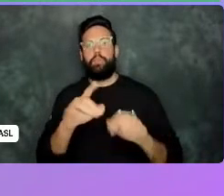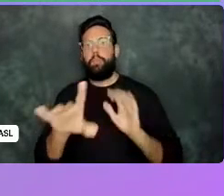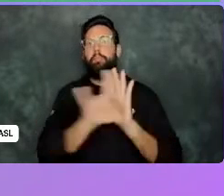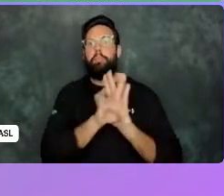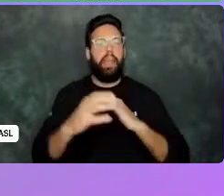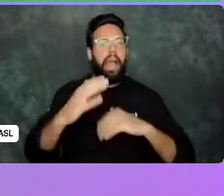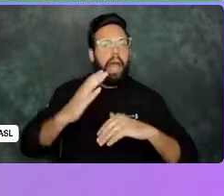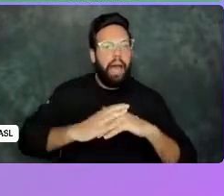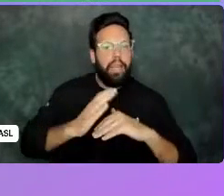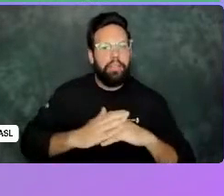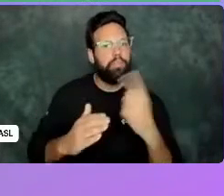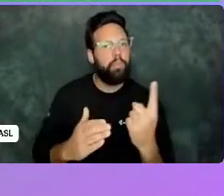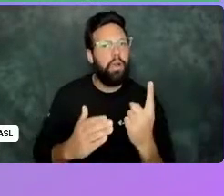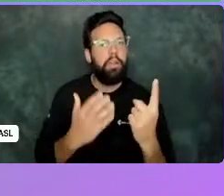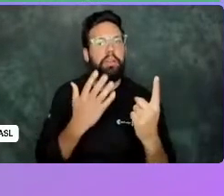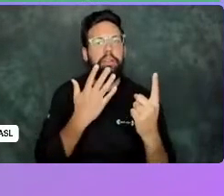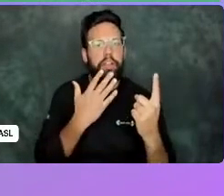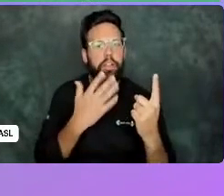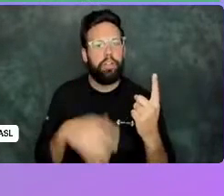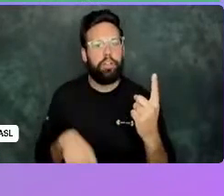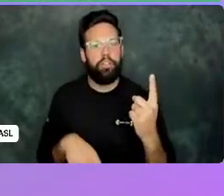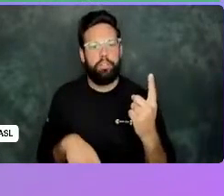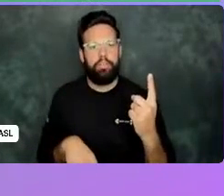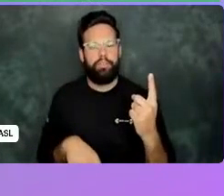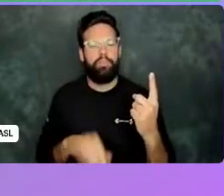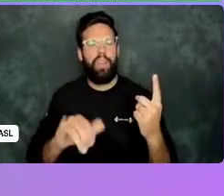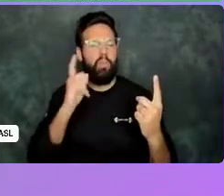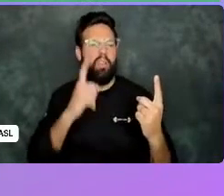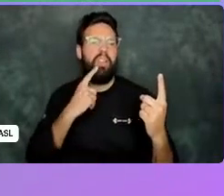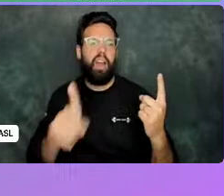there's some help text there too that says select at least one color, so that will get